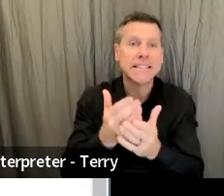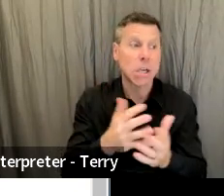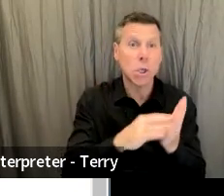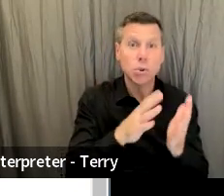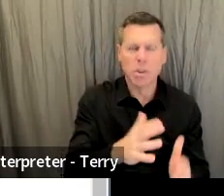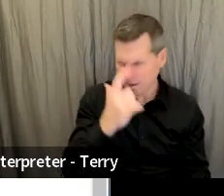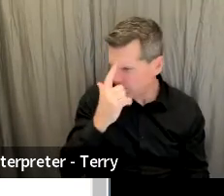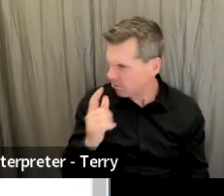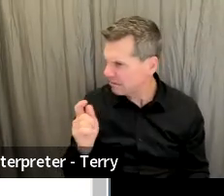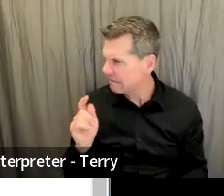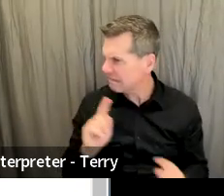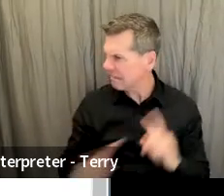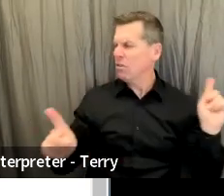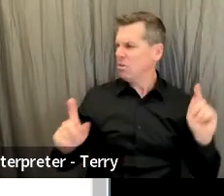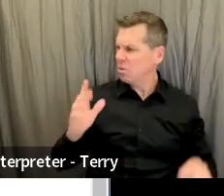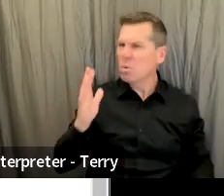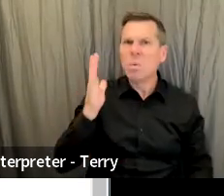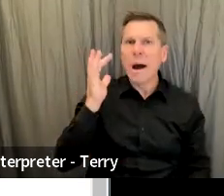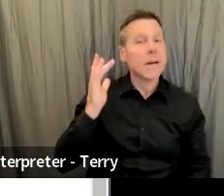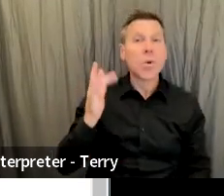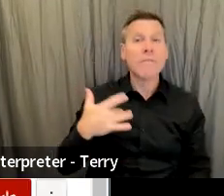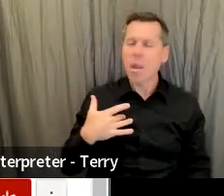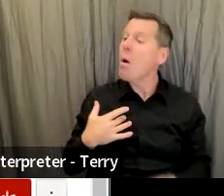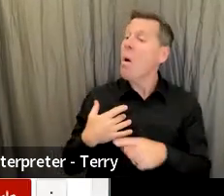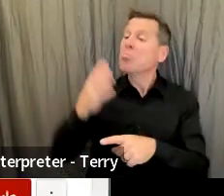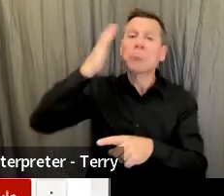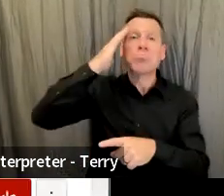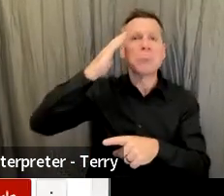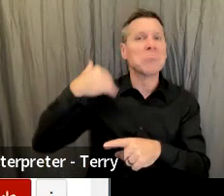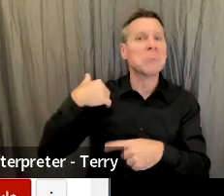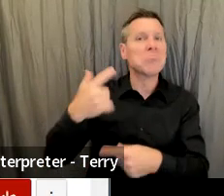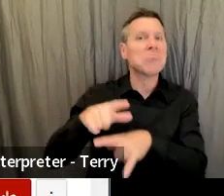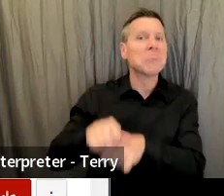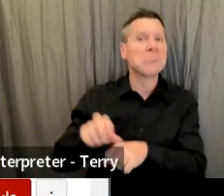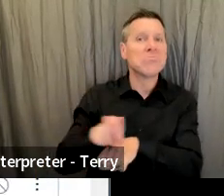This is our section for templates and samples, and we went through and